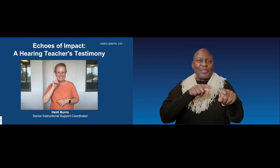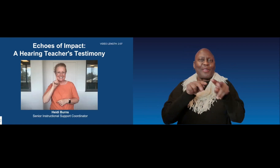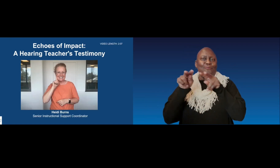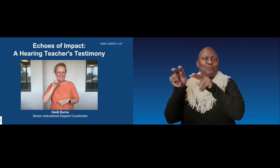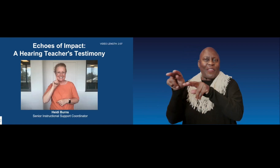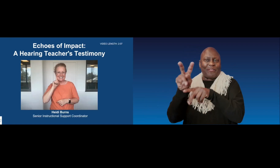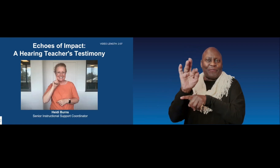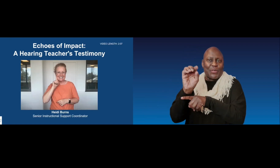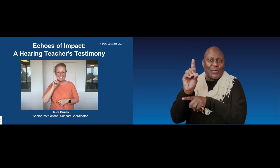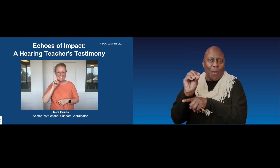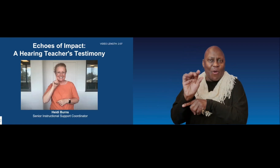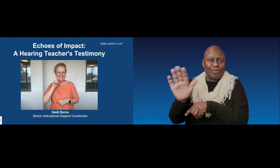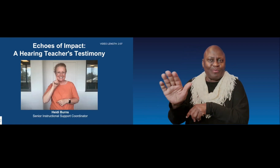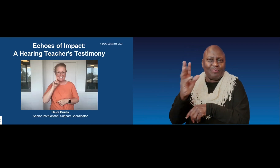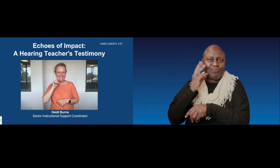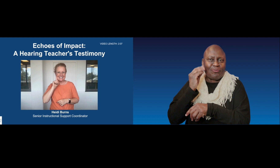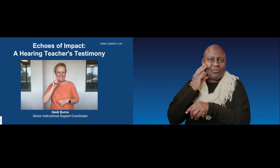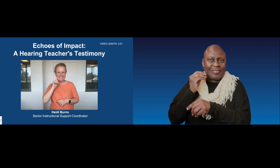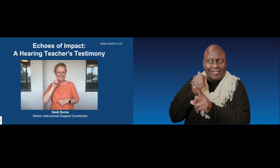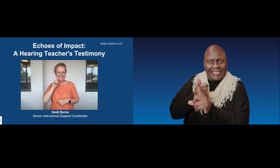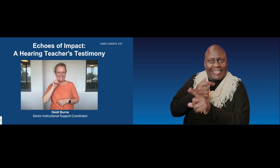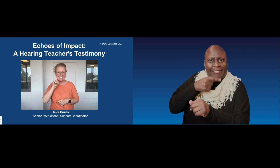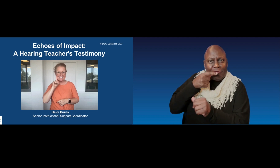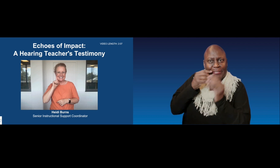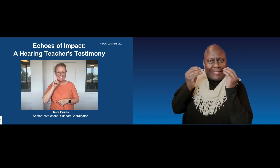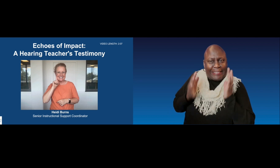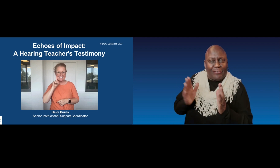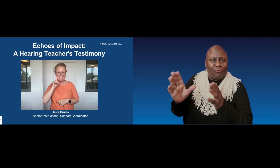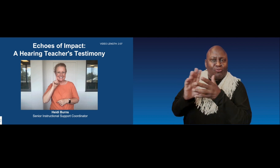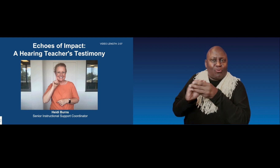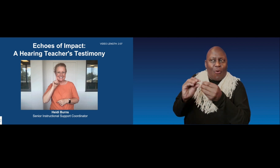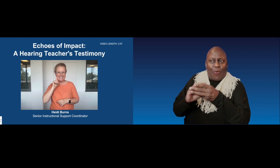Watch this video of a hearing teacher who shares her experiences and her story.